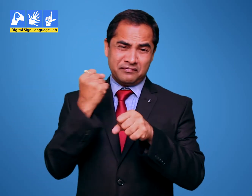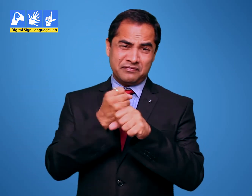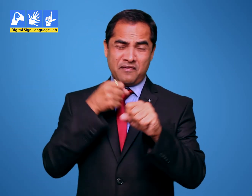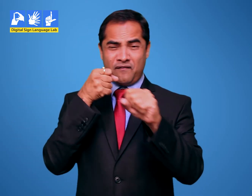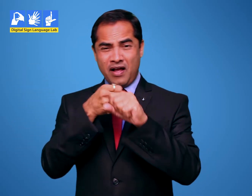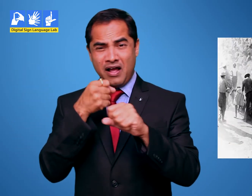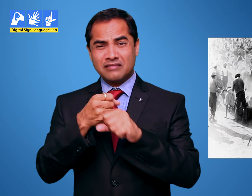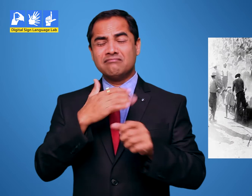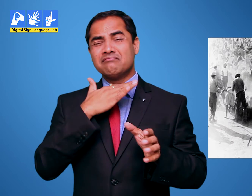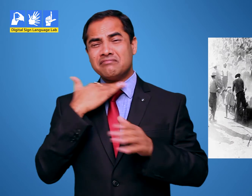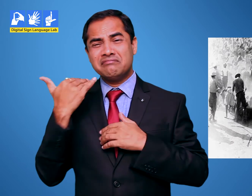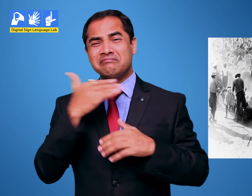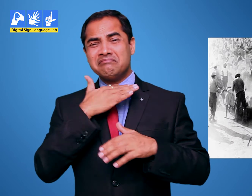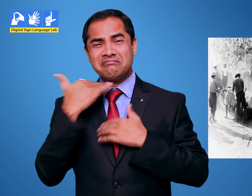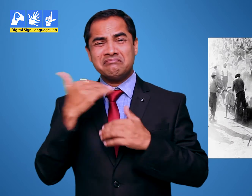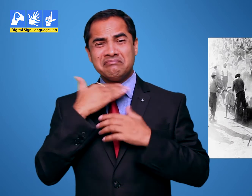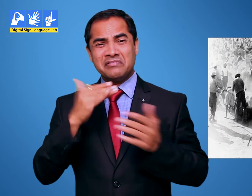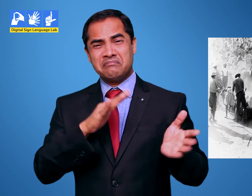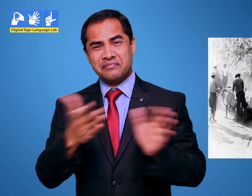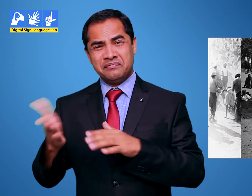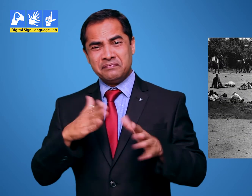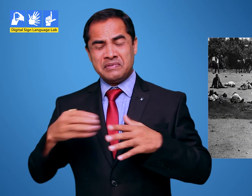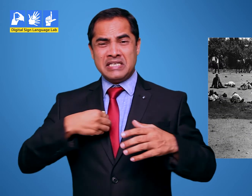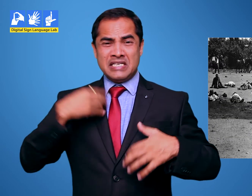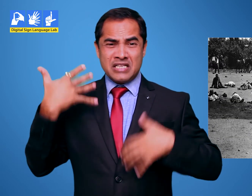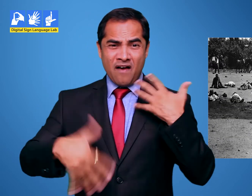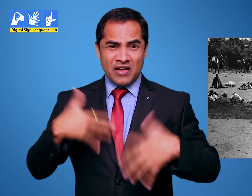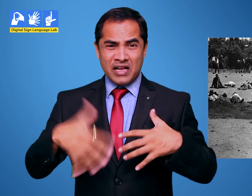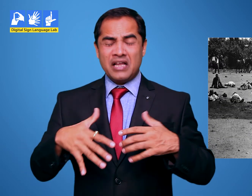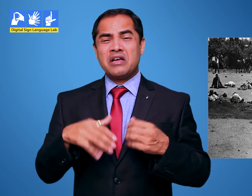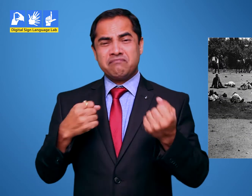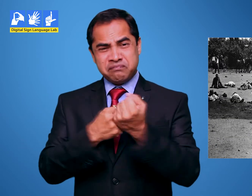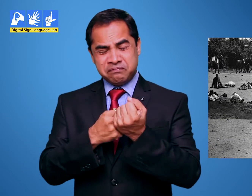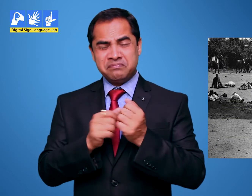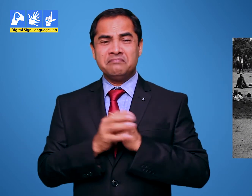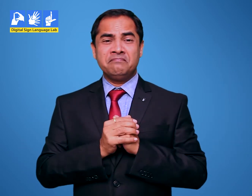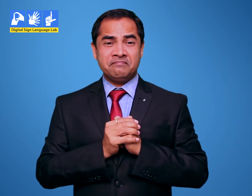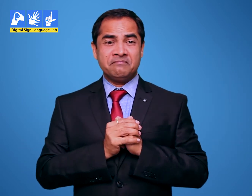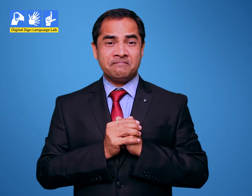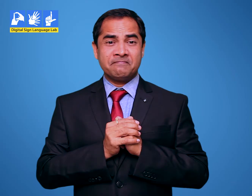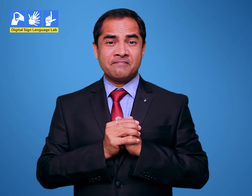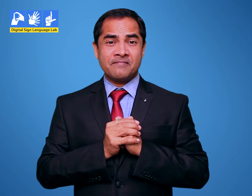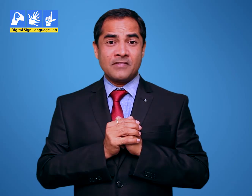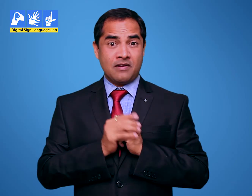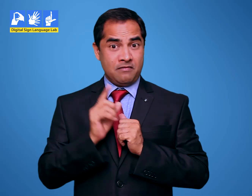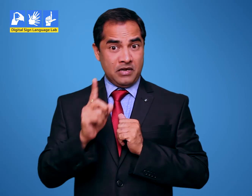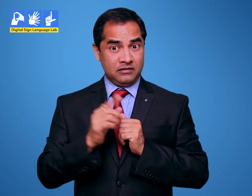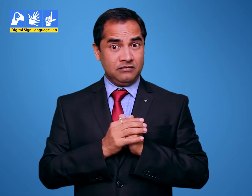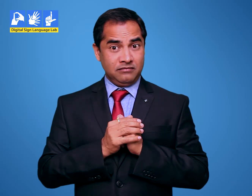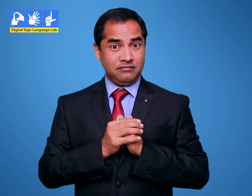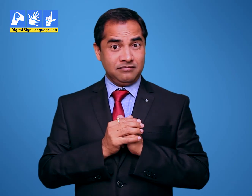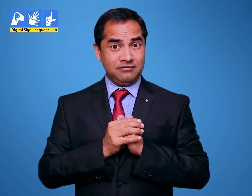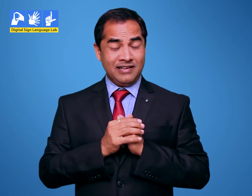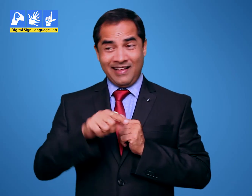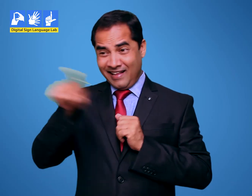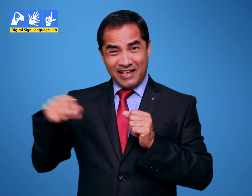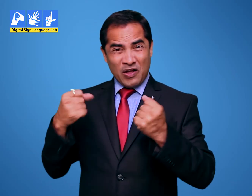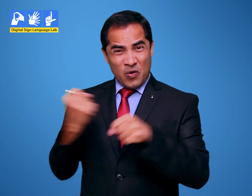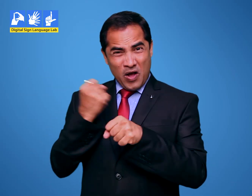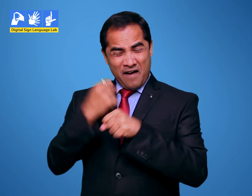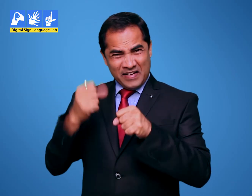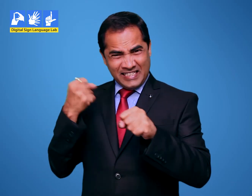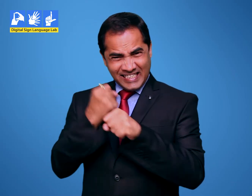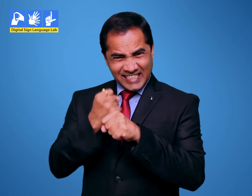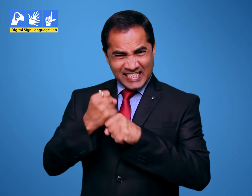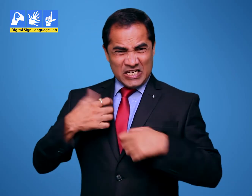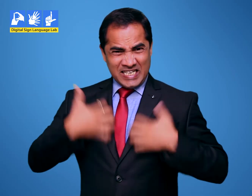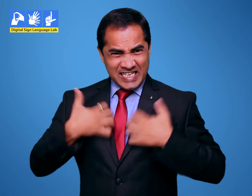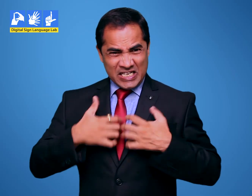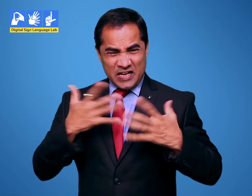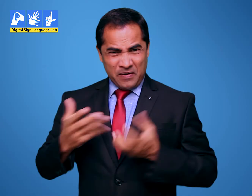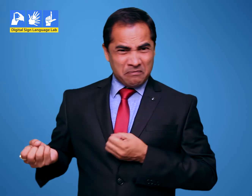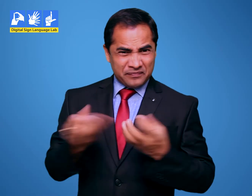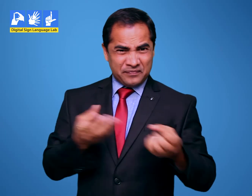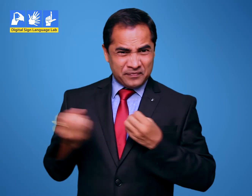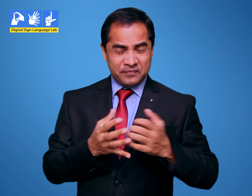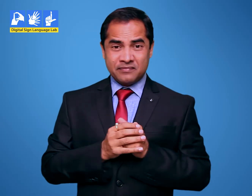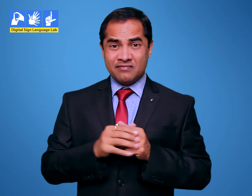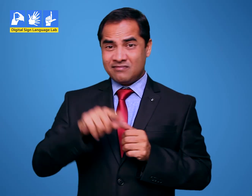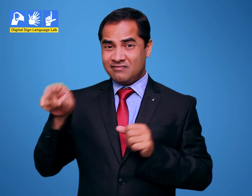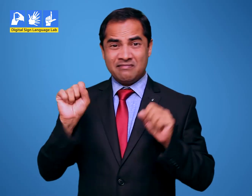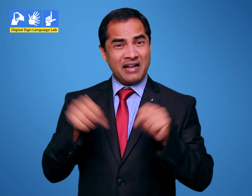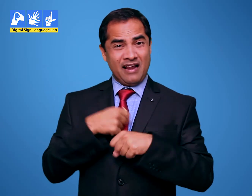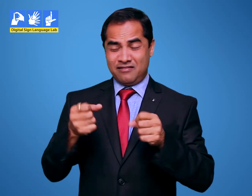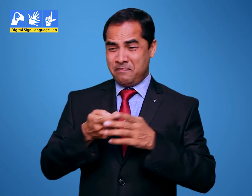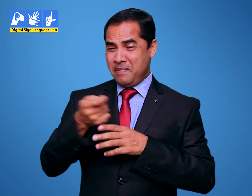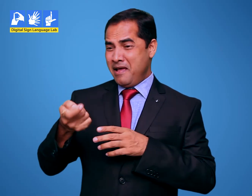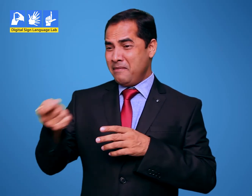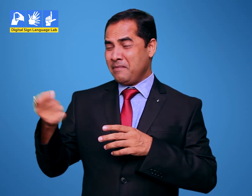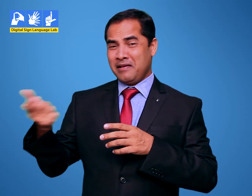people, people whose suffering and courage can never be counted, can never be